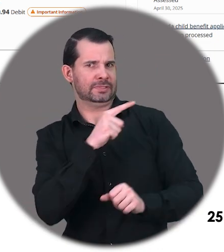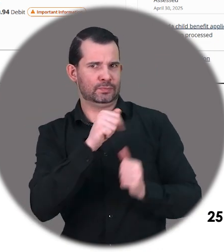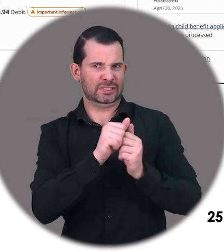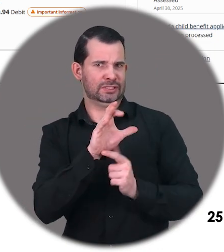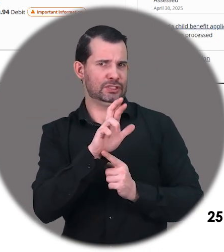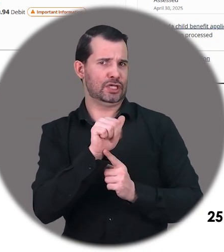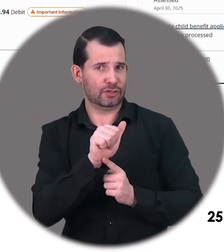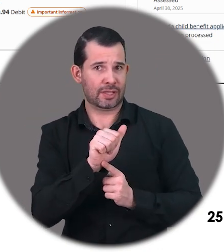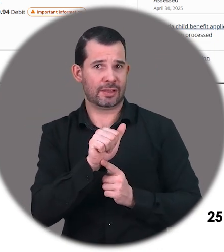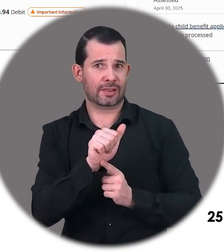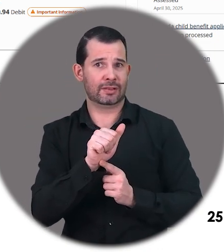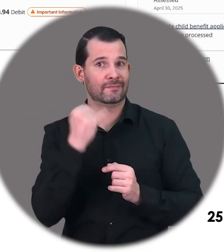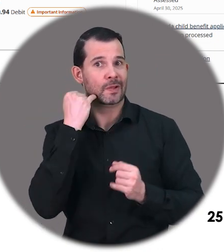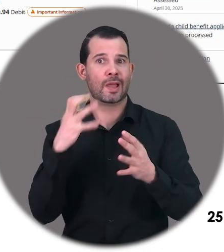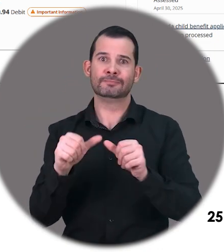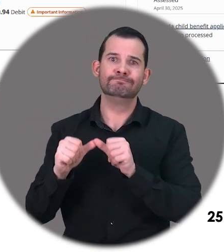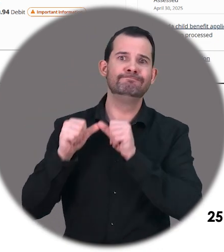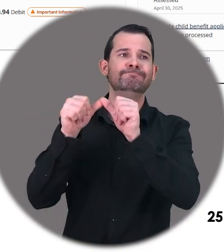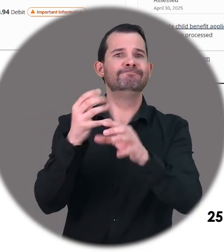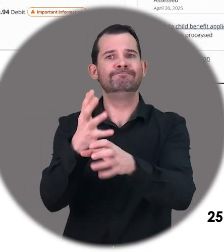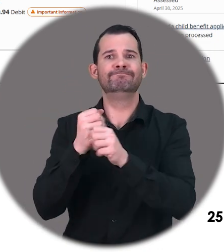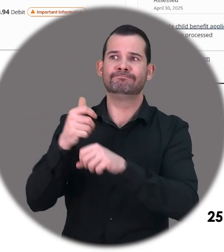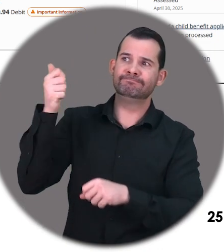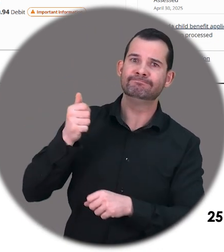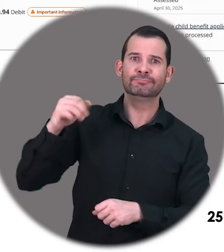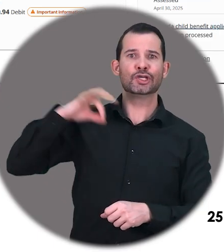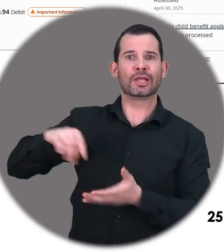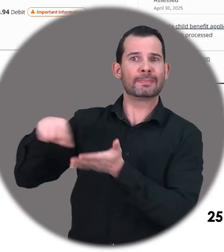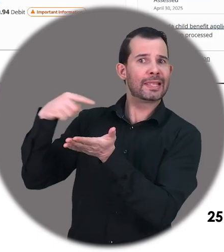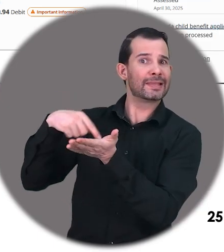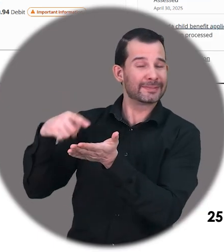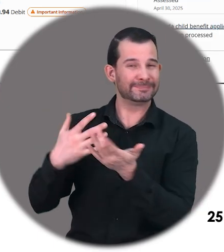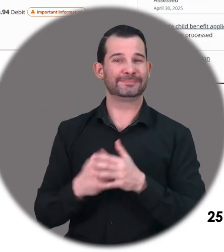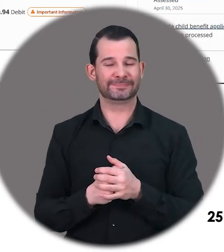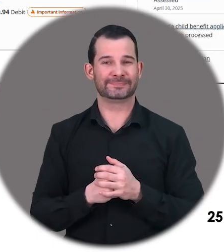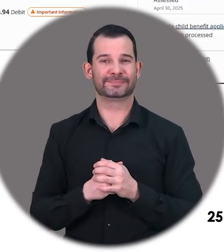up to date with the CRA to keep getting benefit and credit payments.